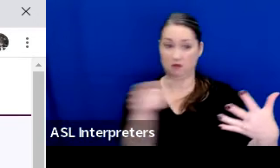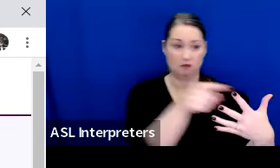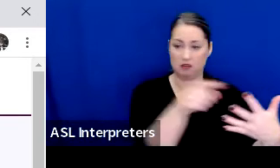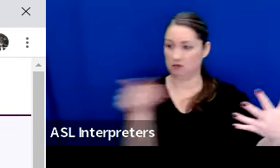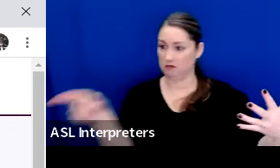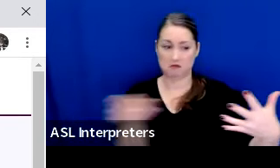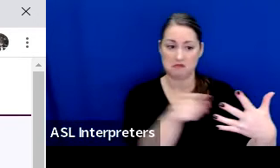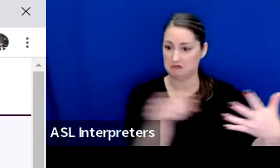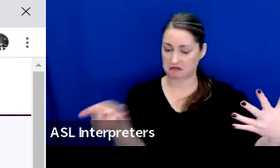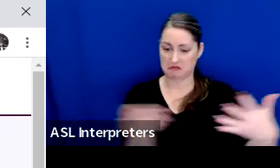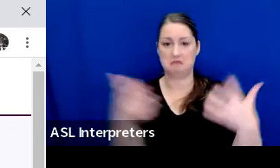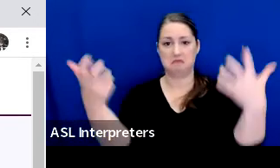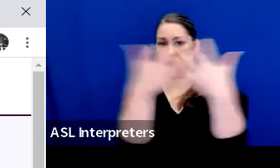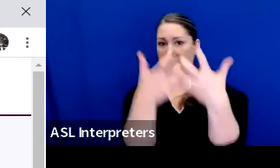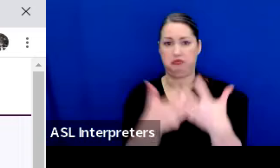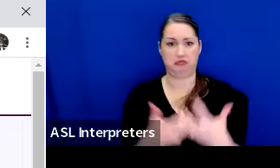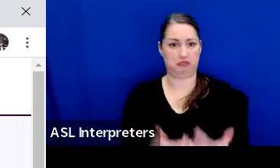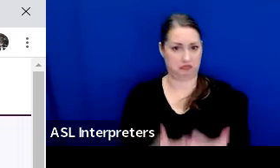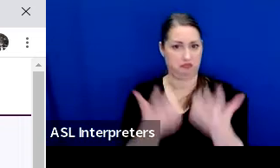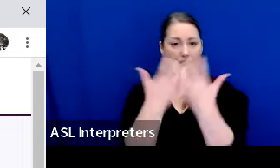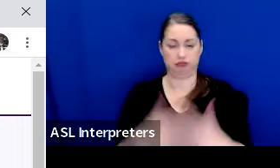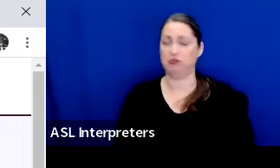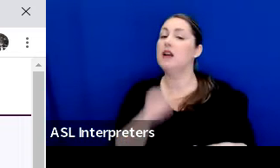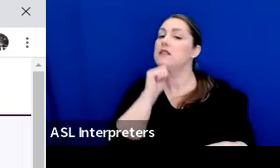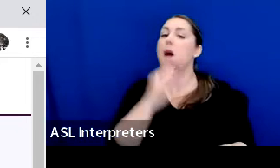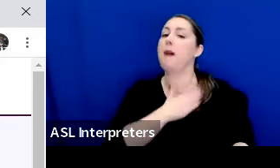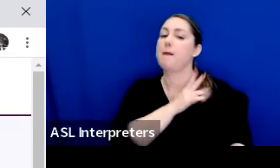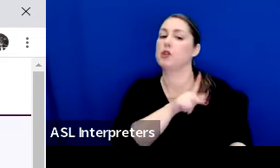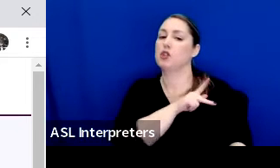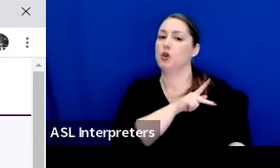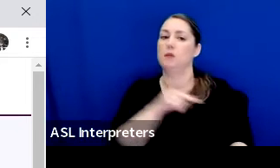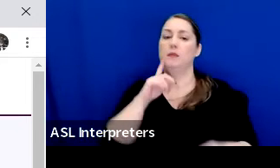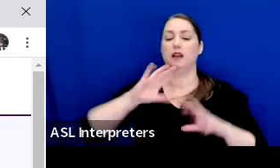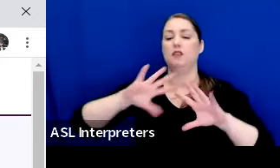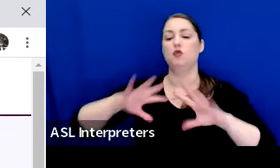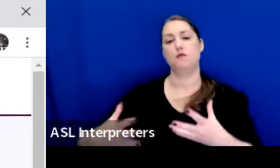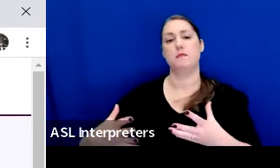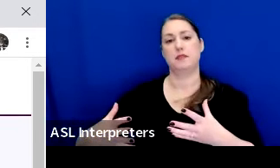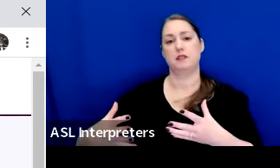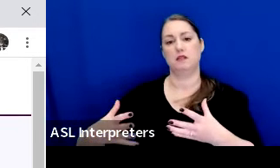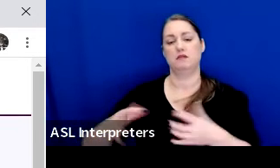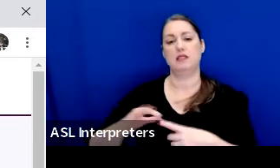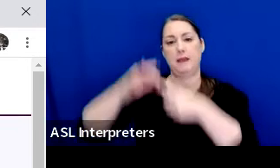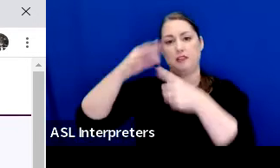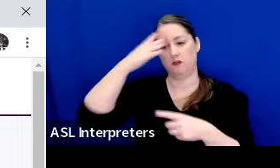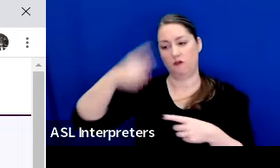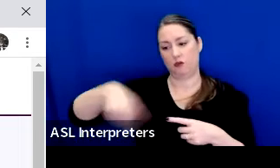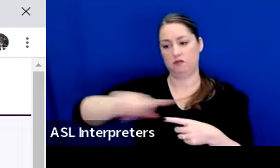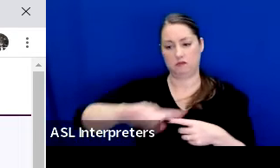create I couldn't let them into my personal site because then they could see my students and stuff, so I need to create some special websites for that, for that thing.